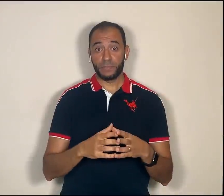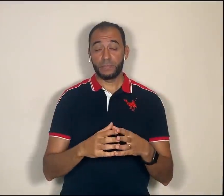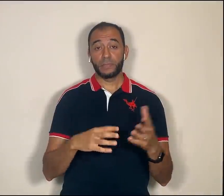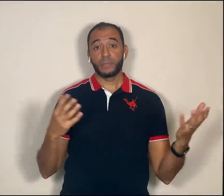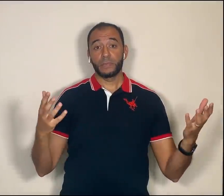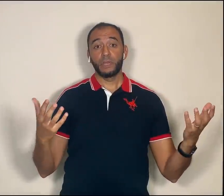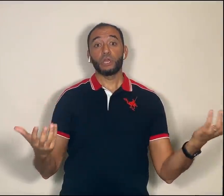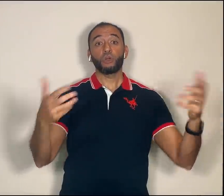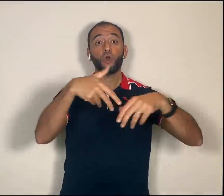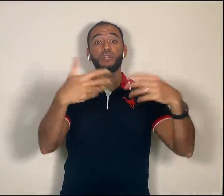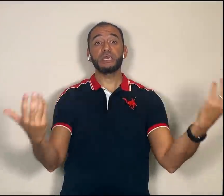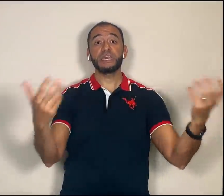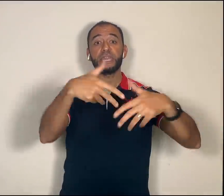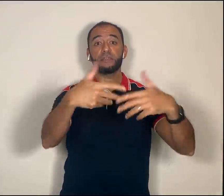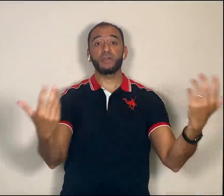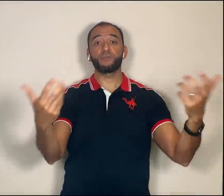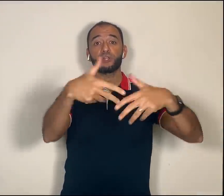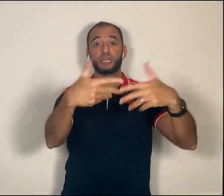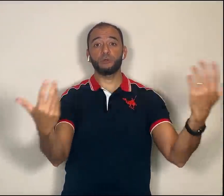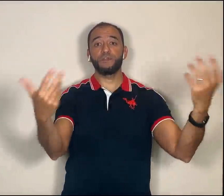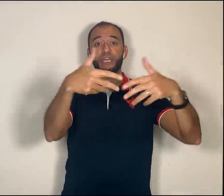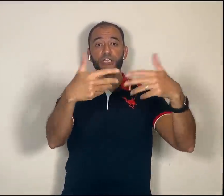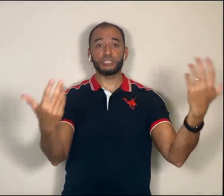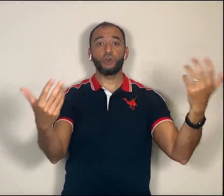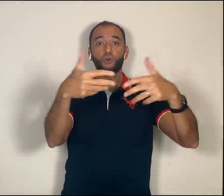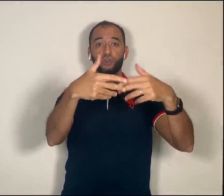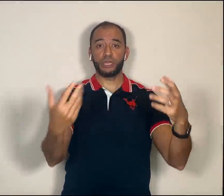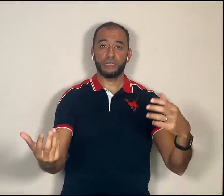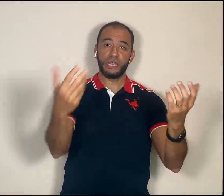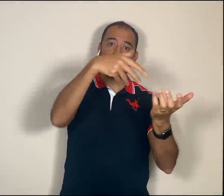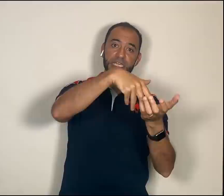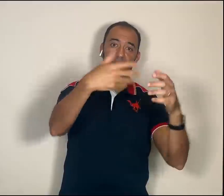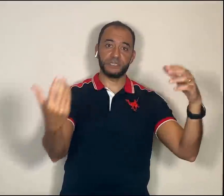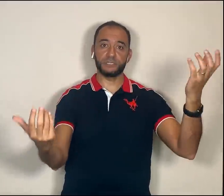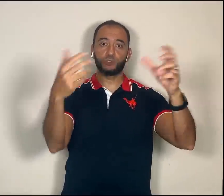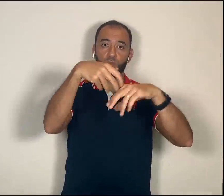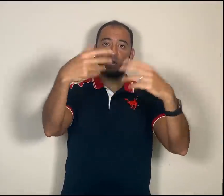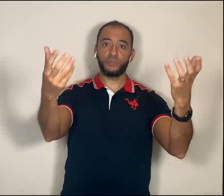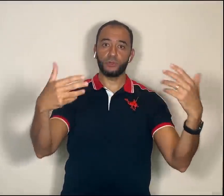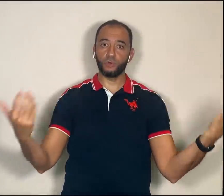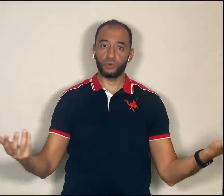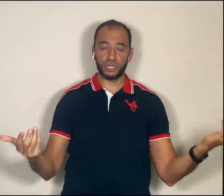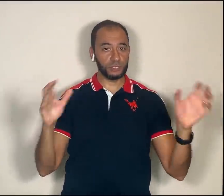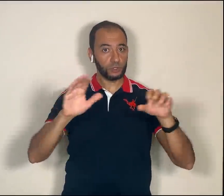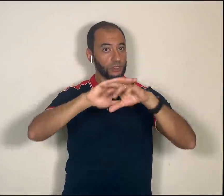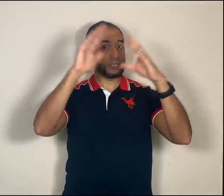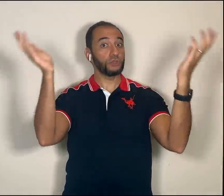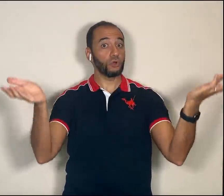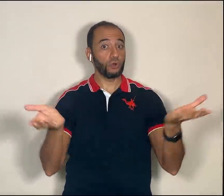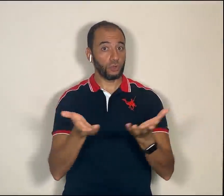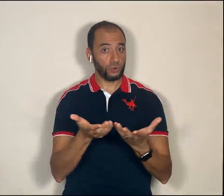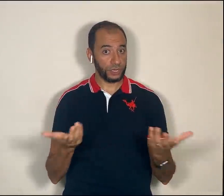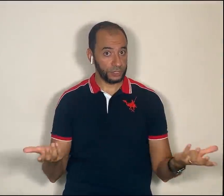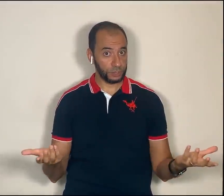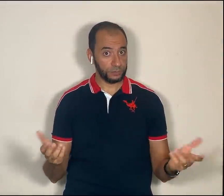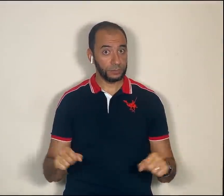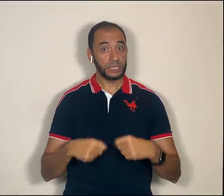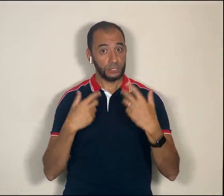they magically communicate the product of each organ and gives it to the other organs so that the whole organism